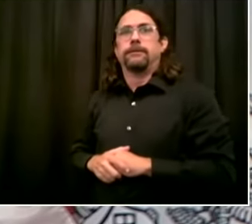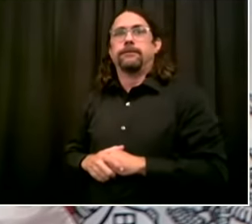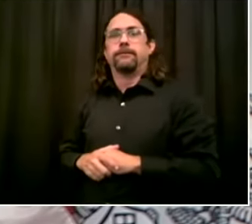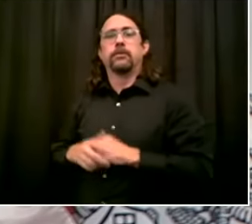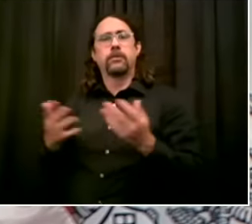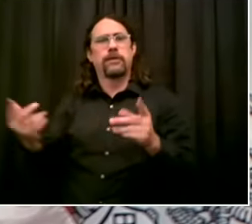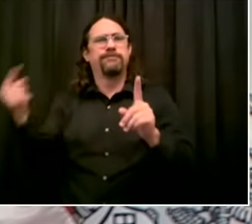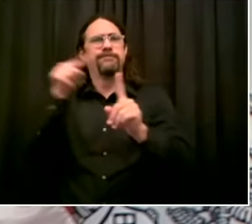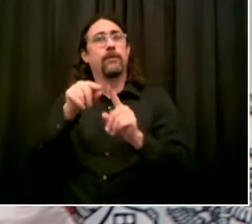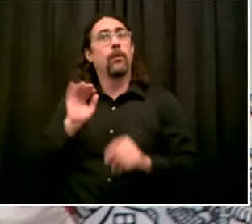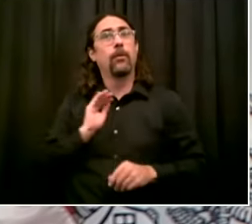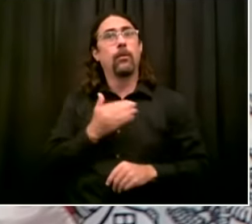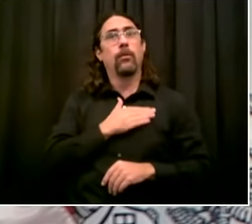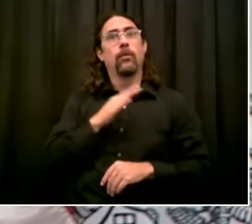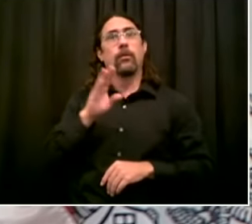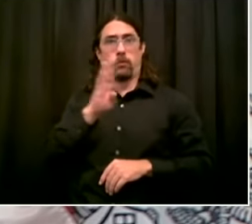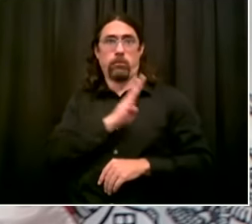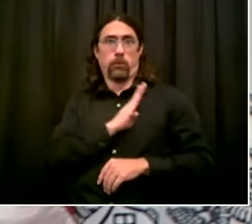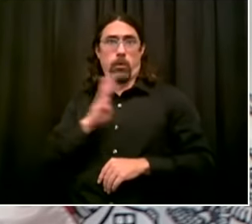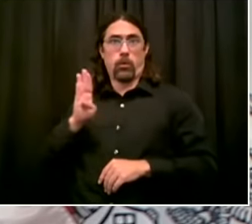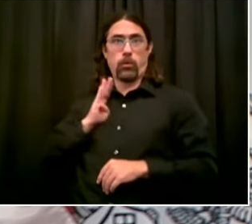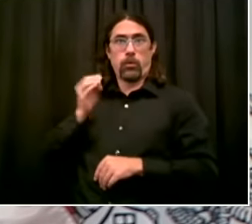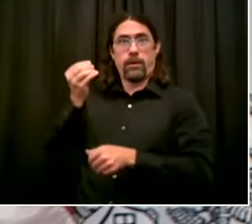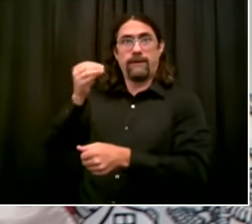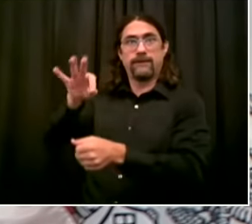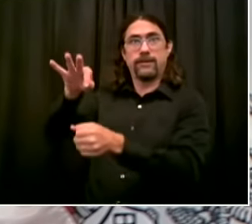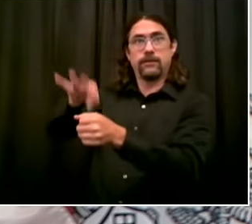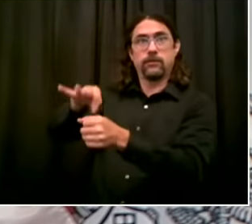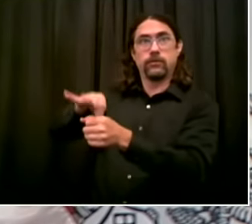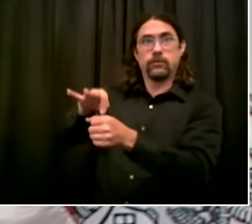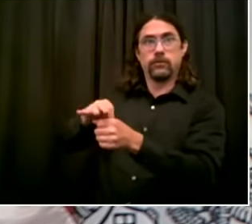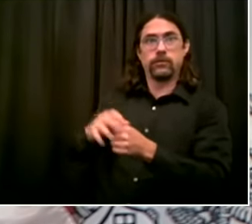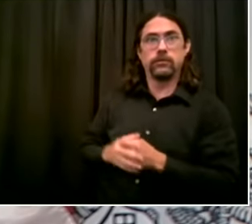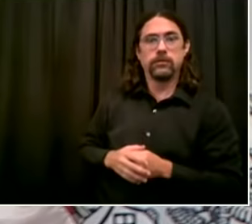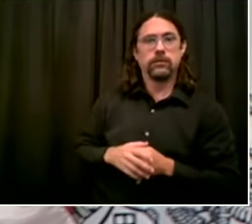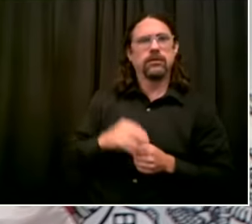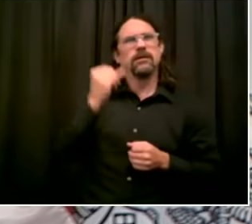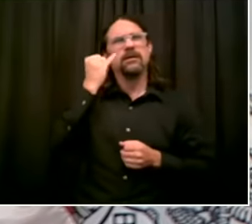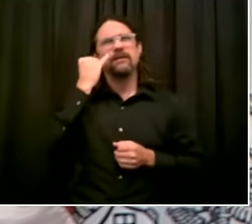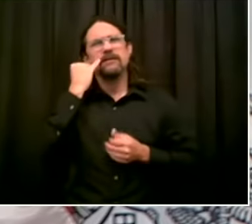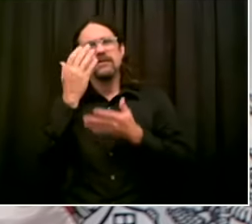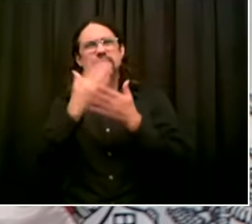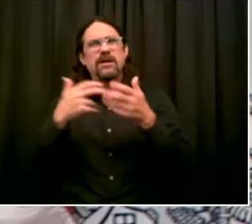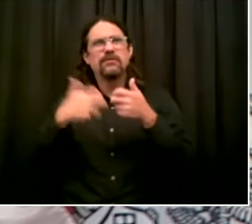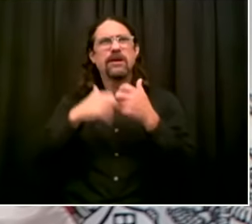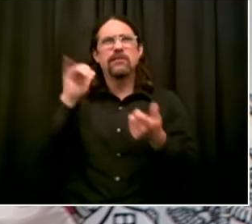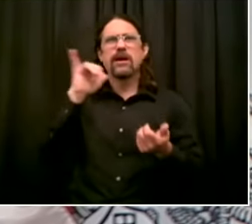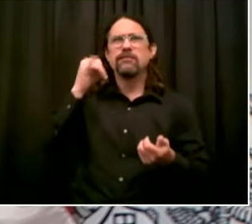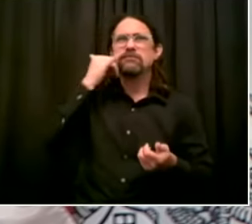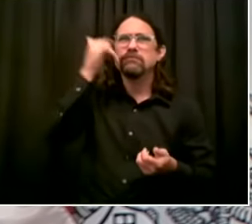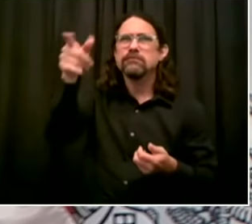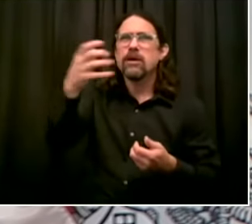TO WORK. I THINK THE ELECTION RESULTS ARE GOING TO BE VERY CLEAR TO THE EXTEND THEY TAKE TIME TO